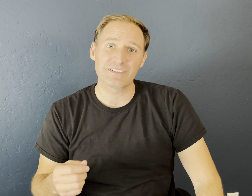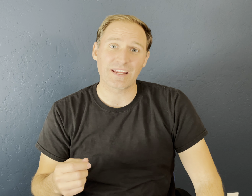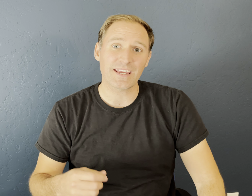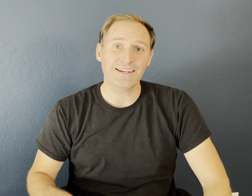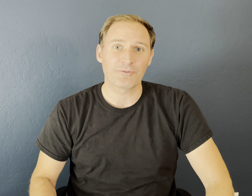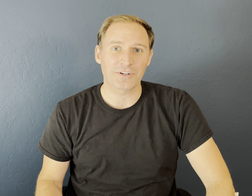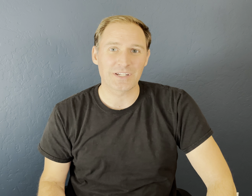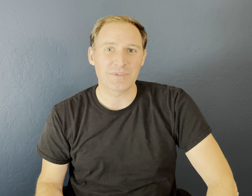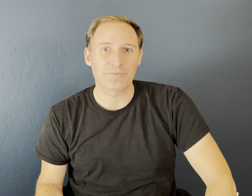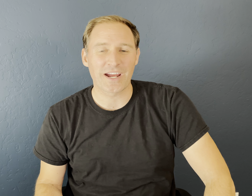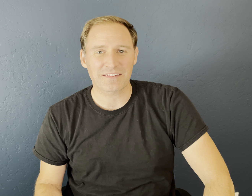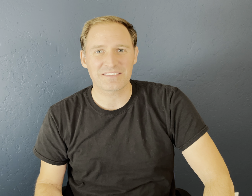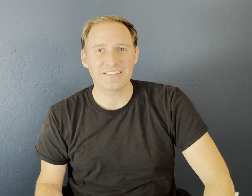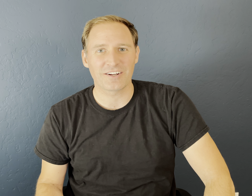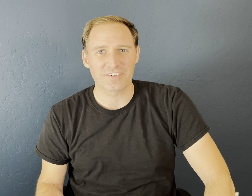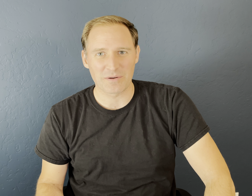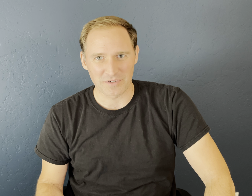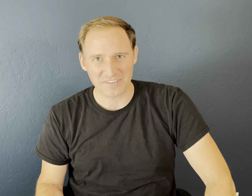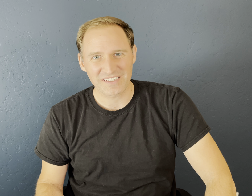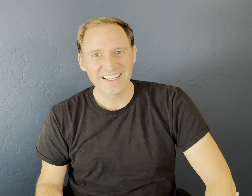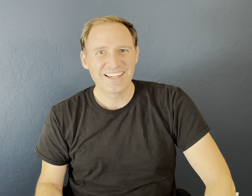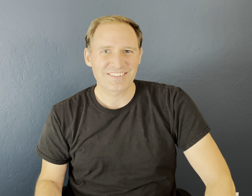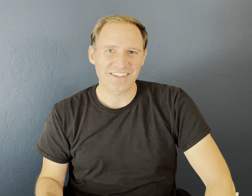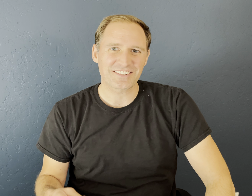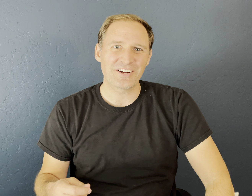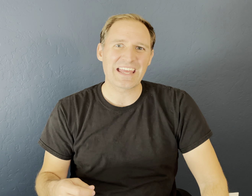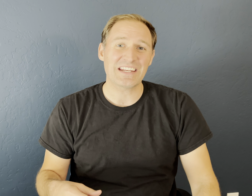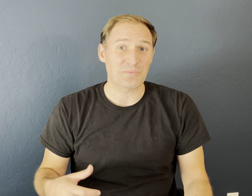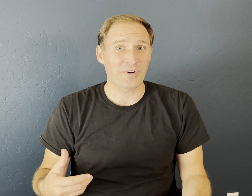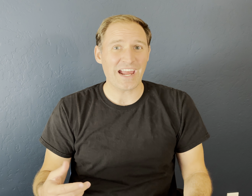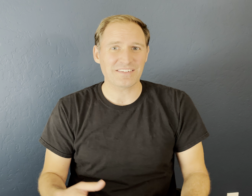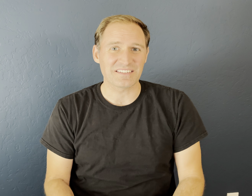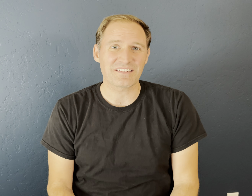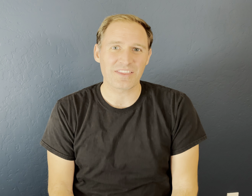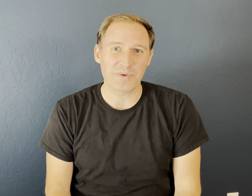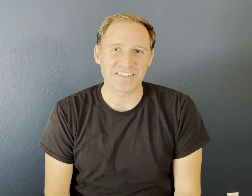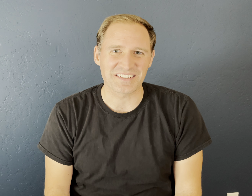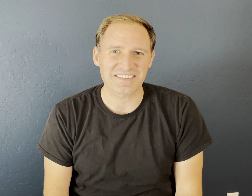today we're going to be practicing our numbers. So, let's go ahead and practice the basics.